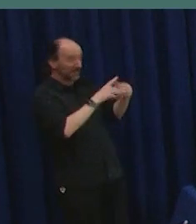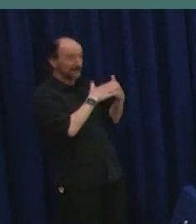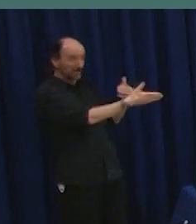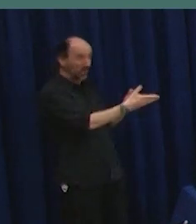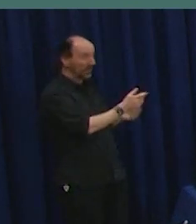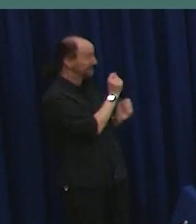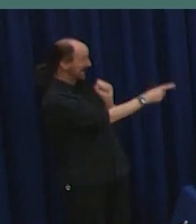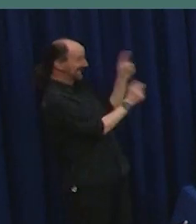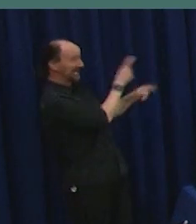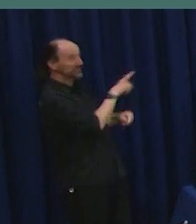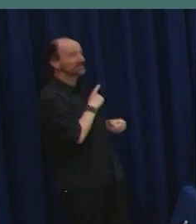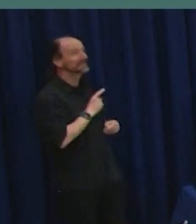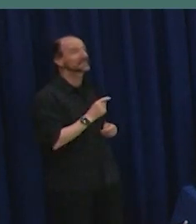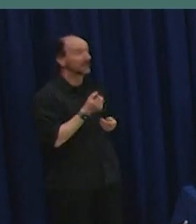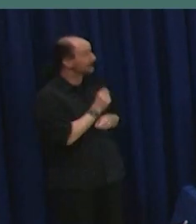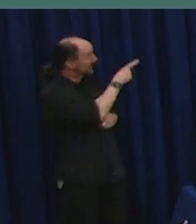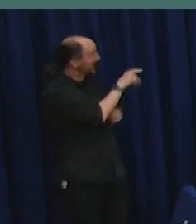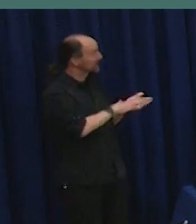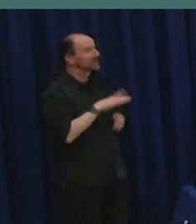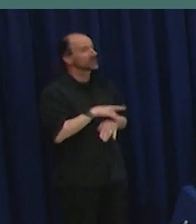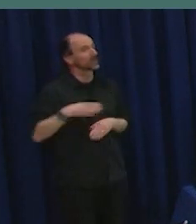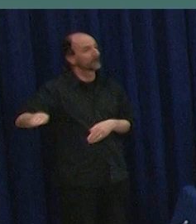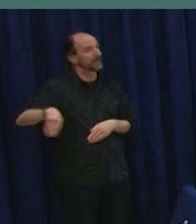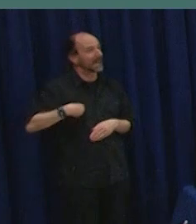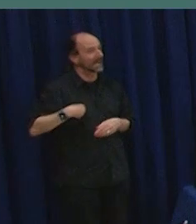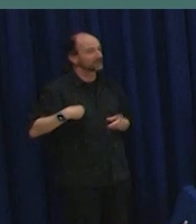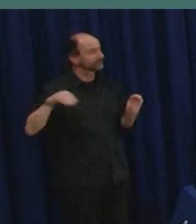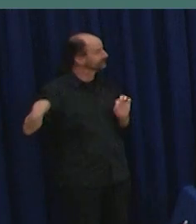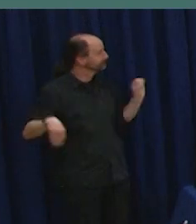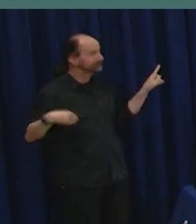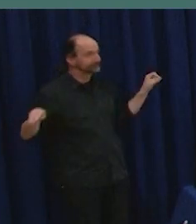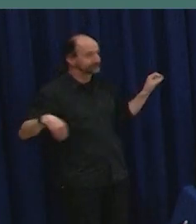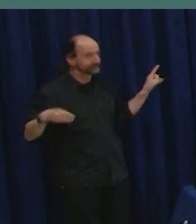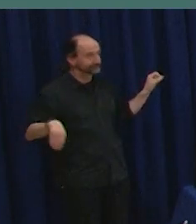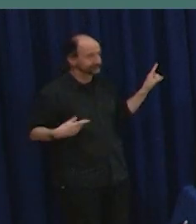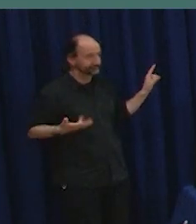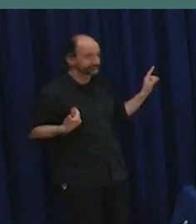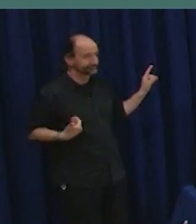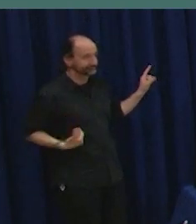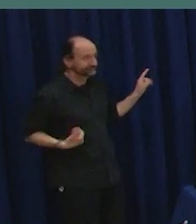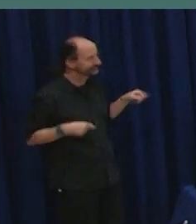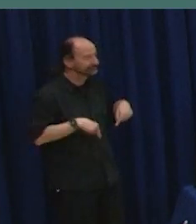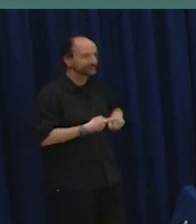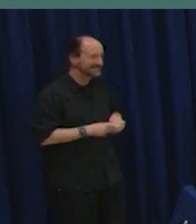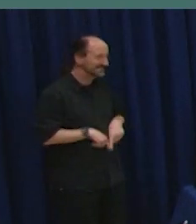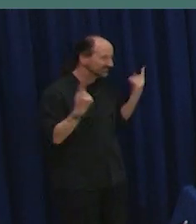they treat. So how do we treat it? Okay, there's a few medical students here, you hopefully you